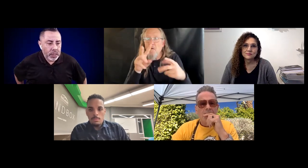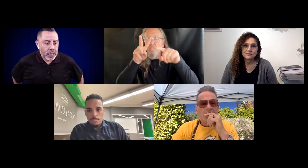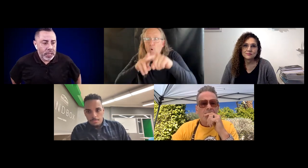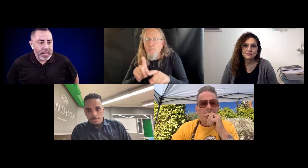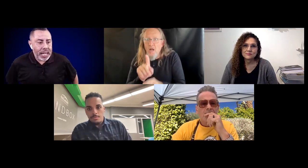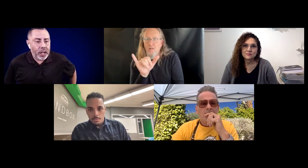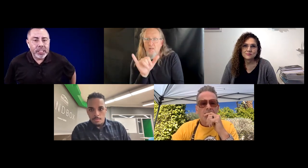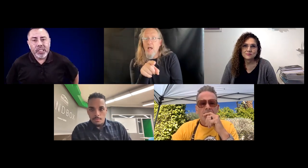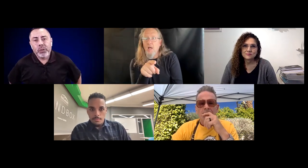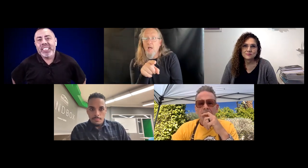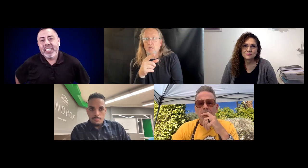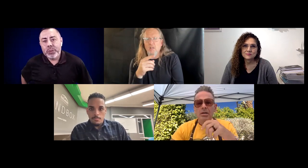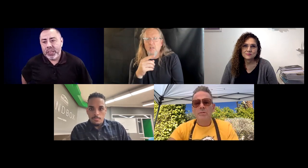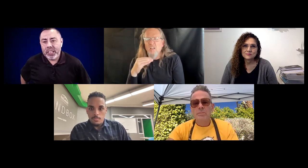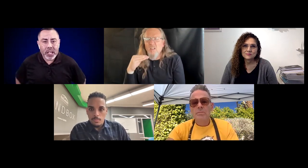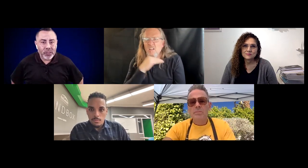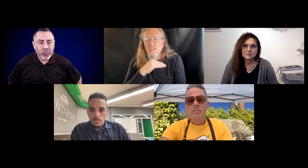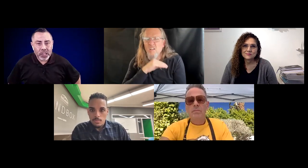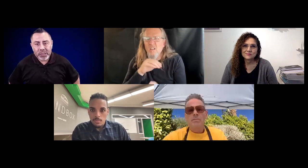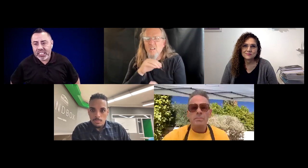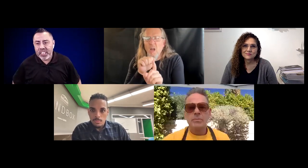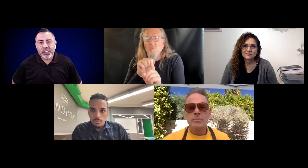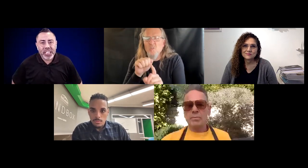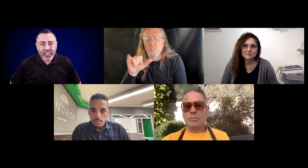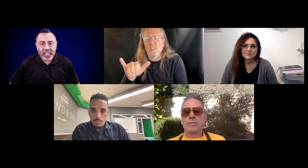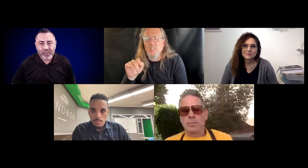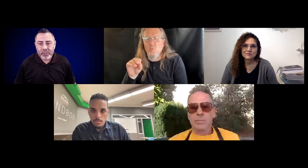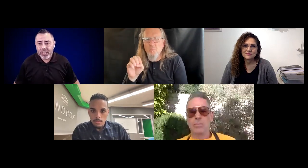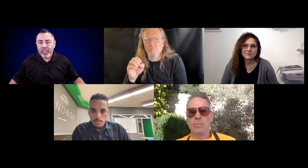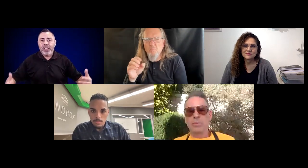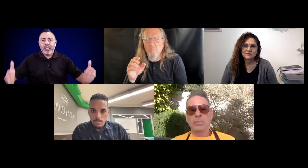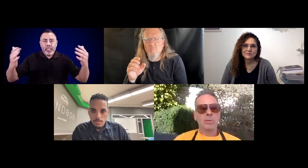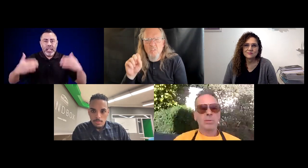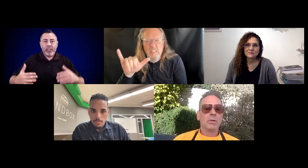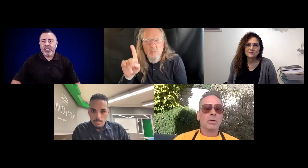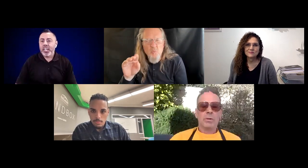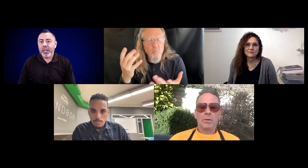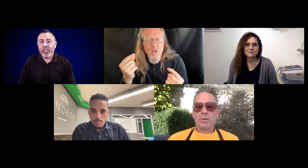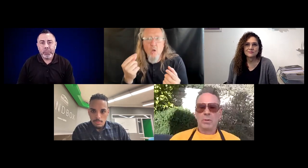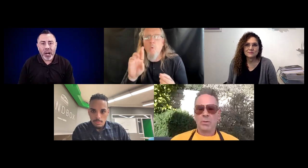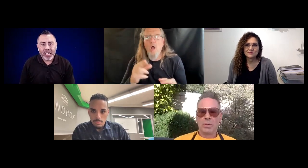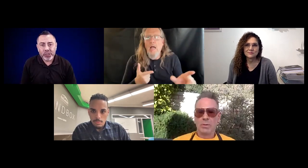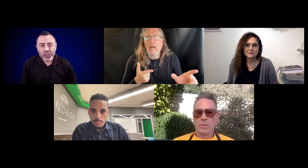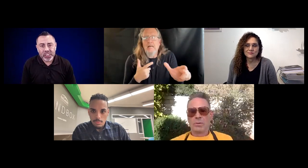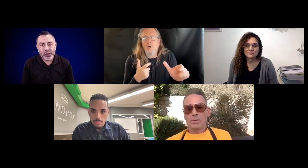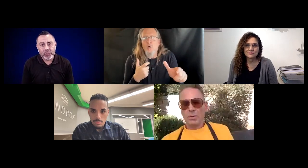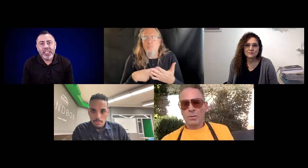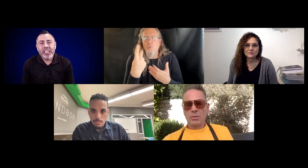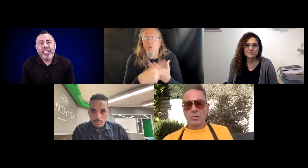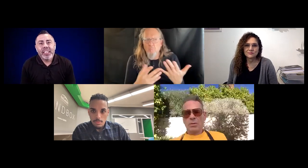And that context would make sense within the deaf community, because they understand that. Now let's talk about imposter syndrome.